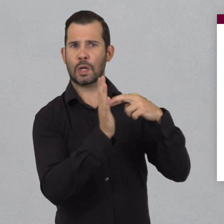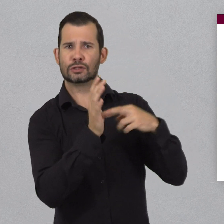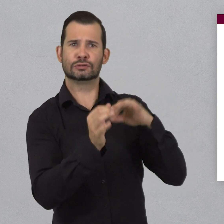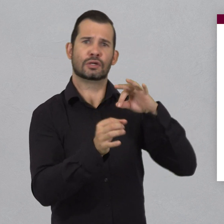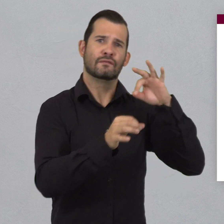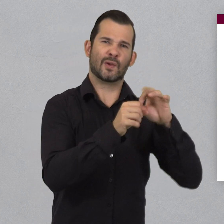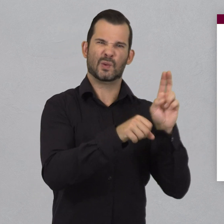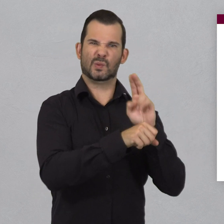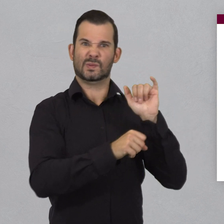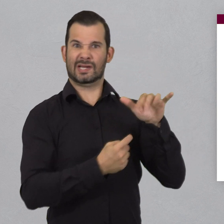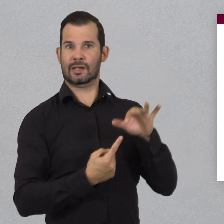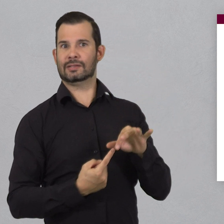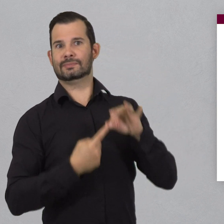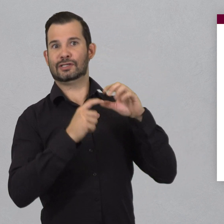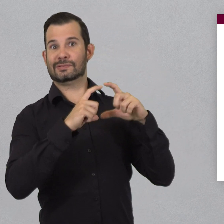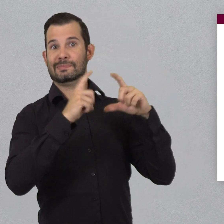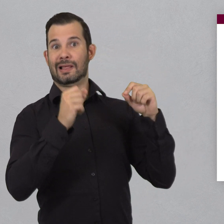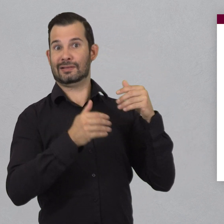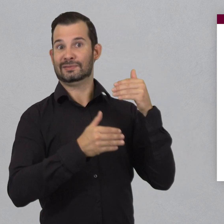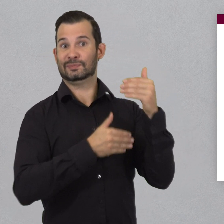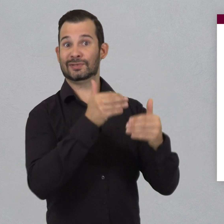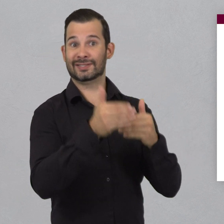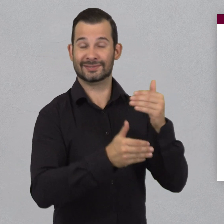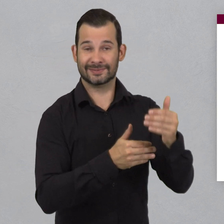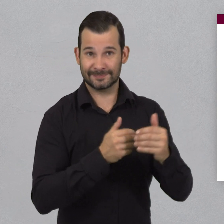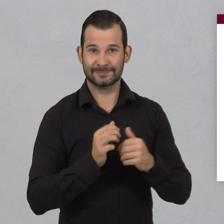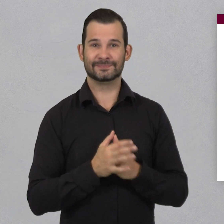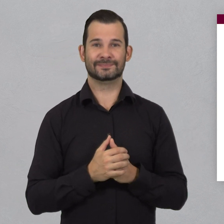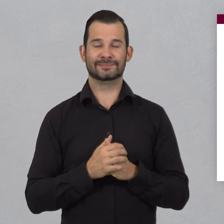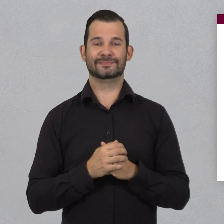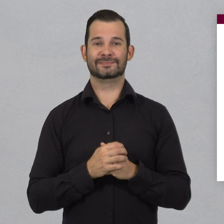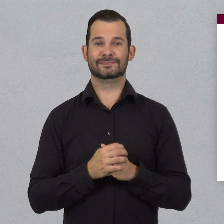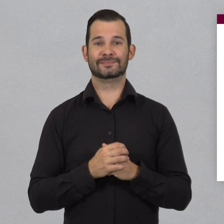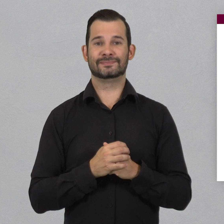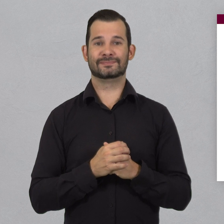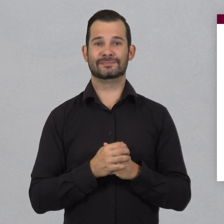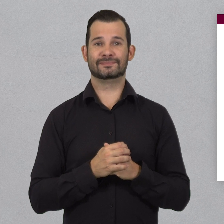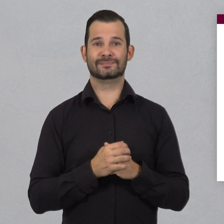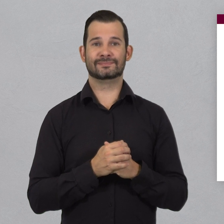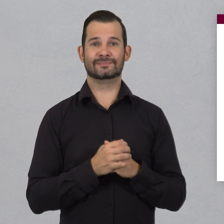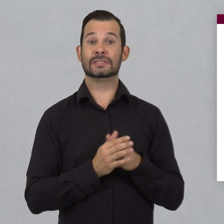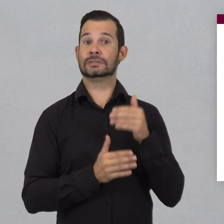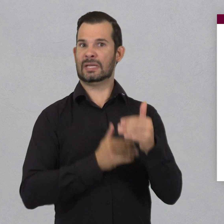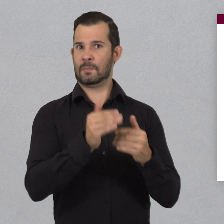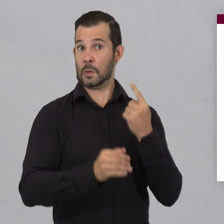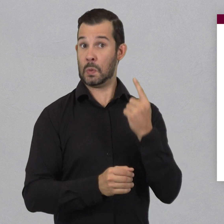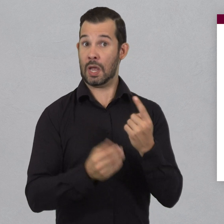to get information or to register and vote using the special ballot process.